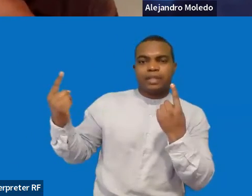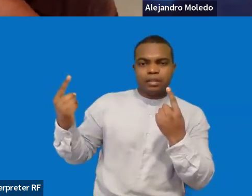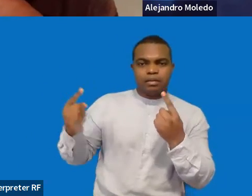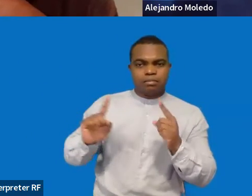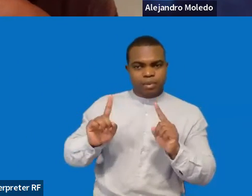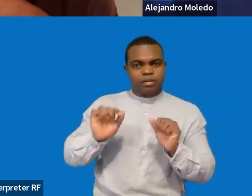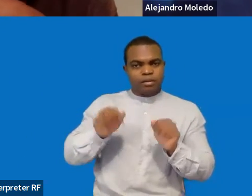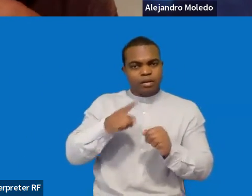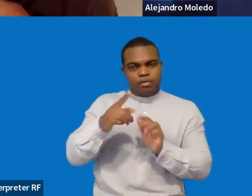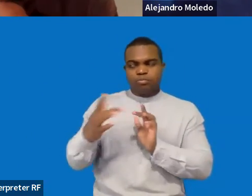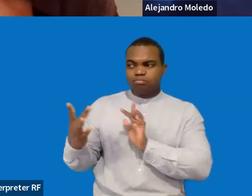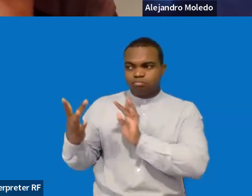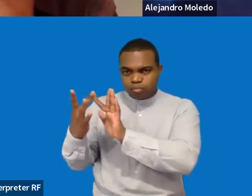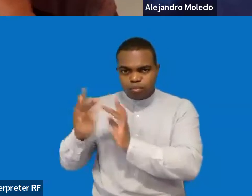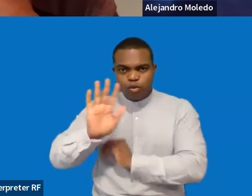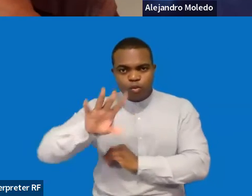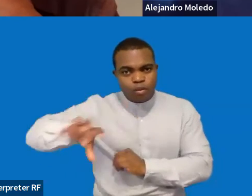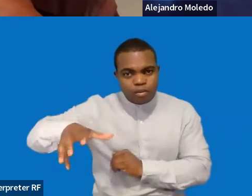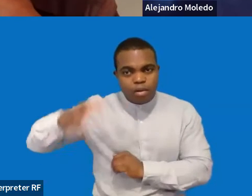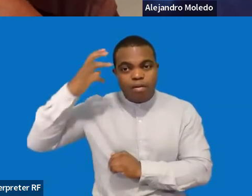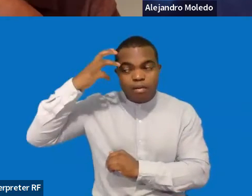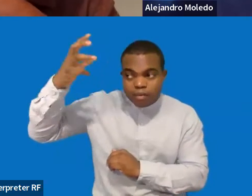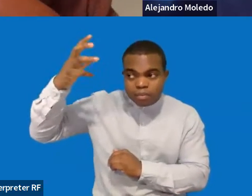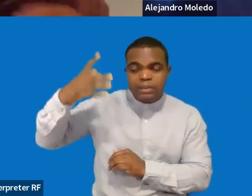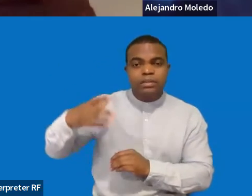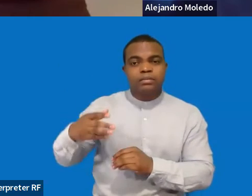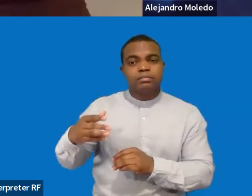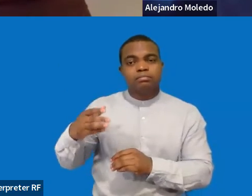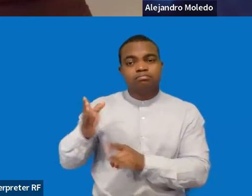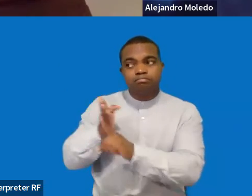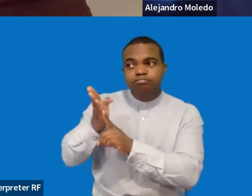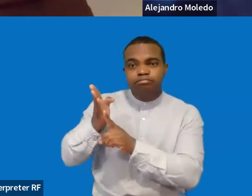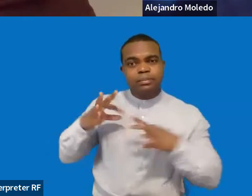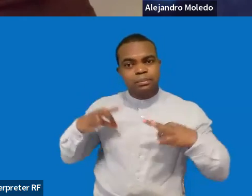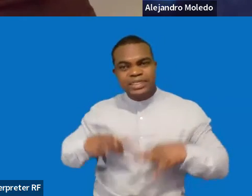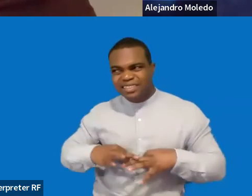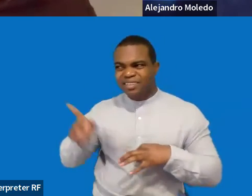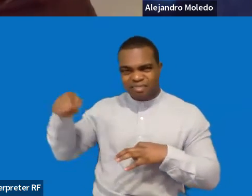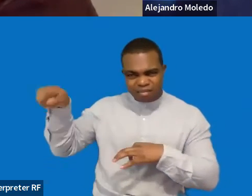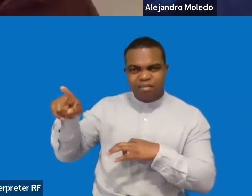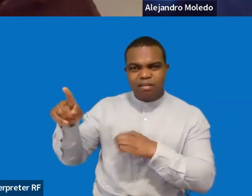and send them our proposals and amendments, that would be appreciated. But we need to act fast,